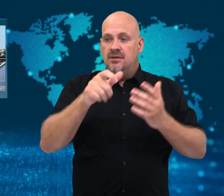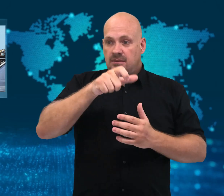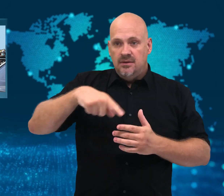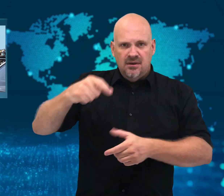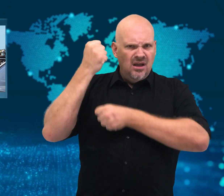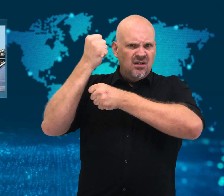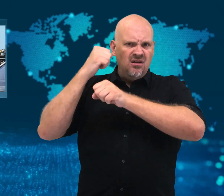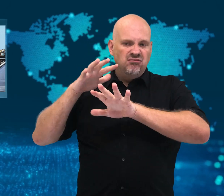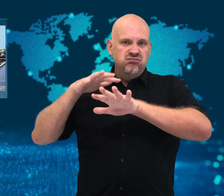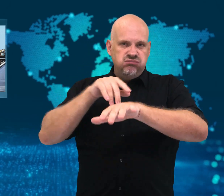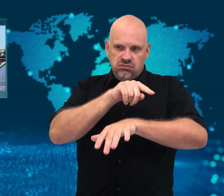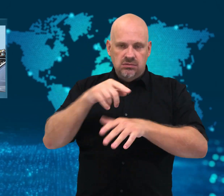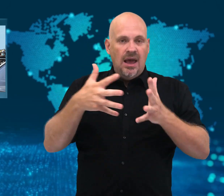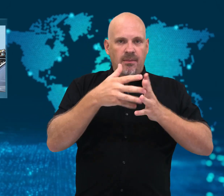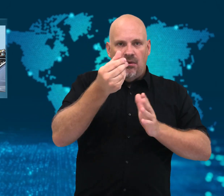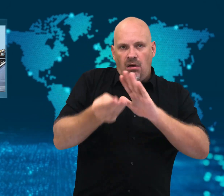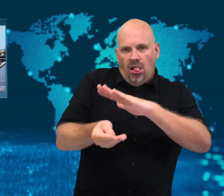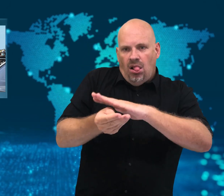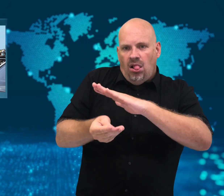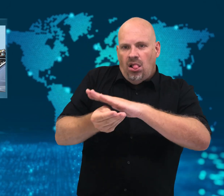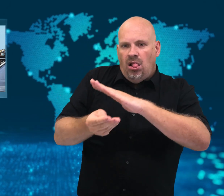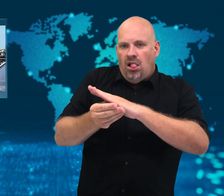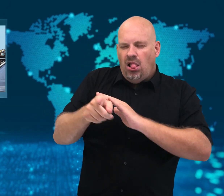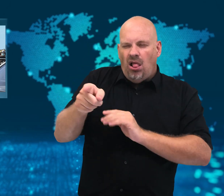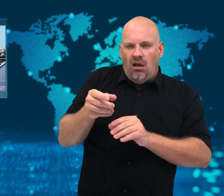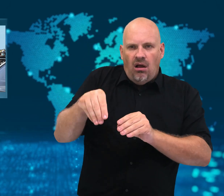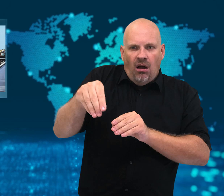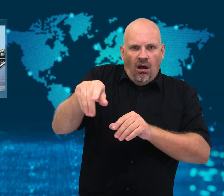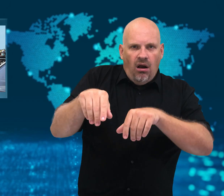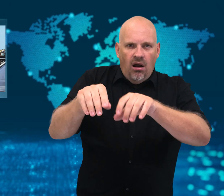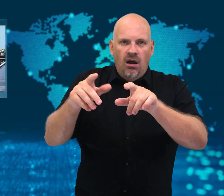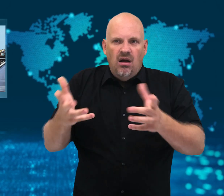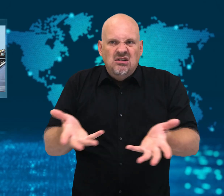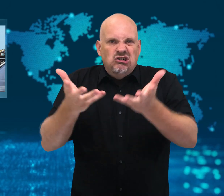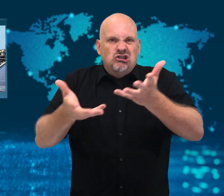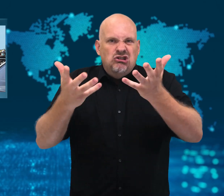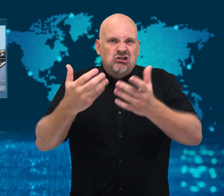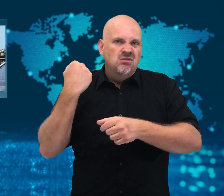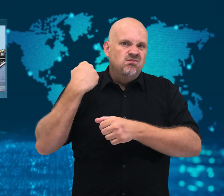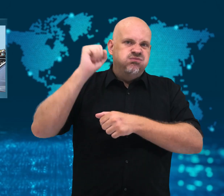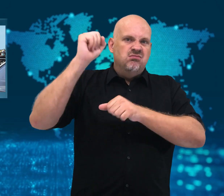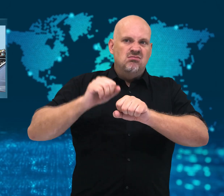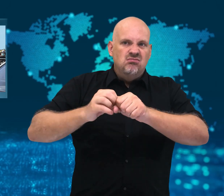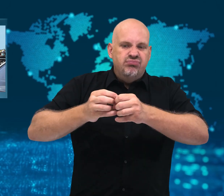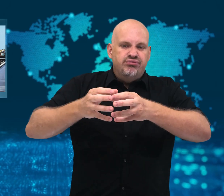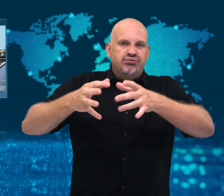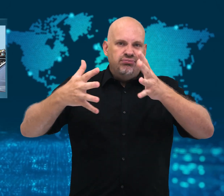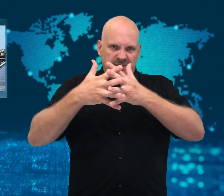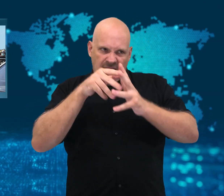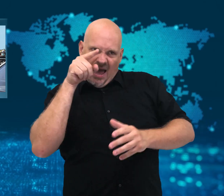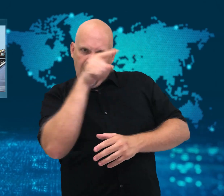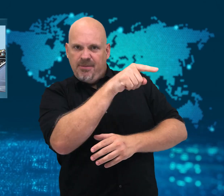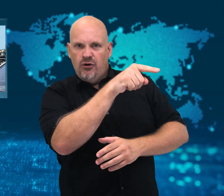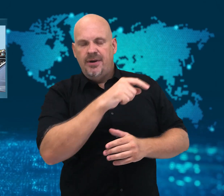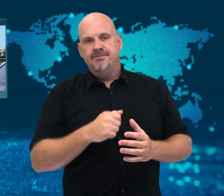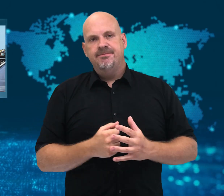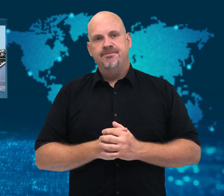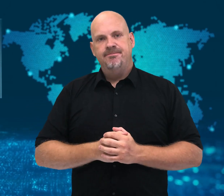saying that the protesters had been hired by the US.